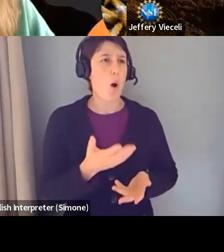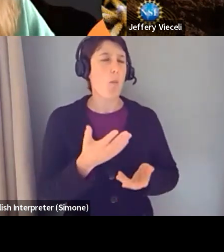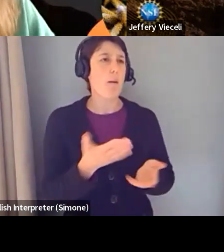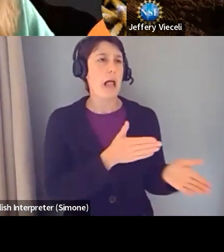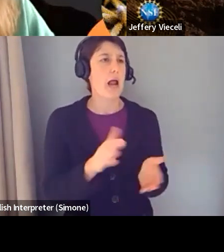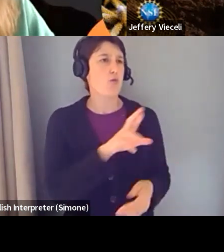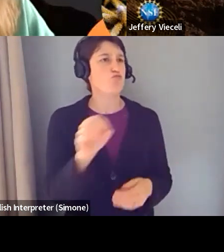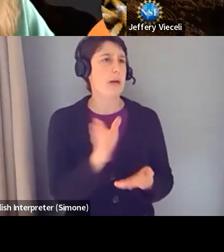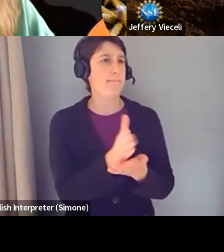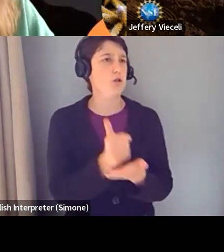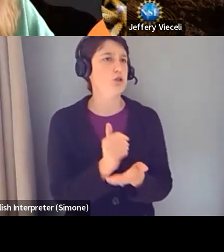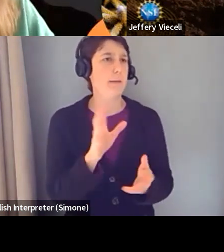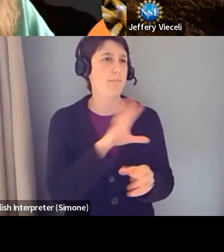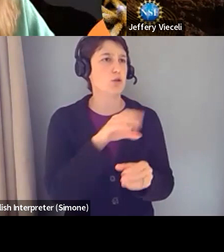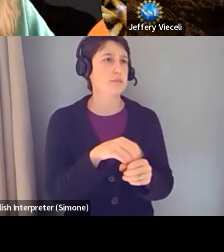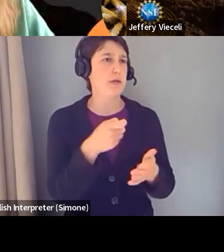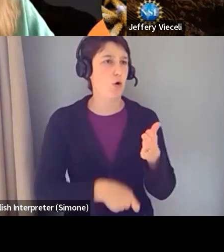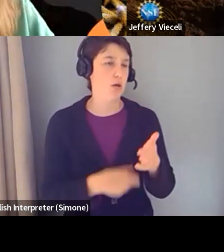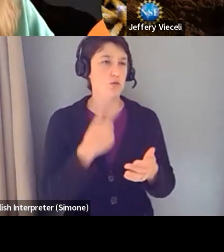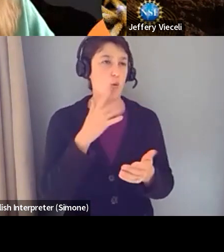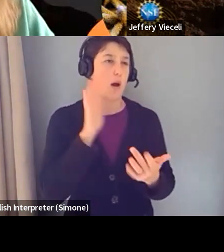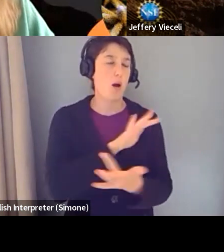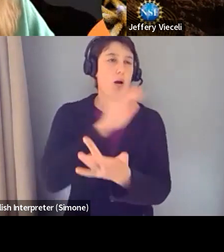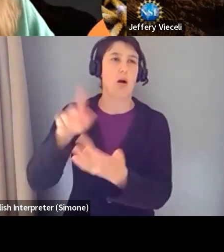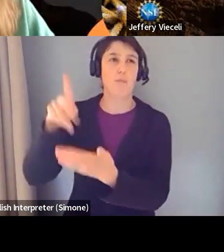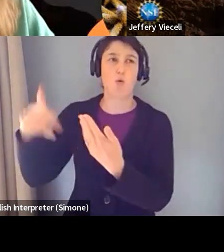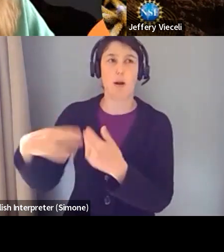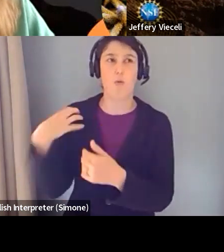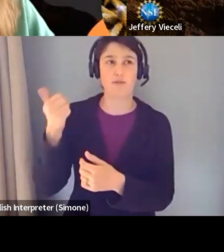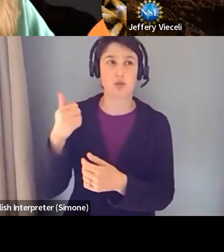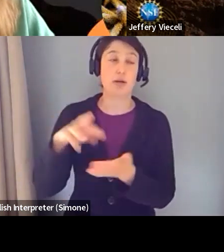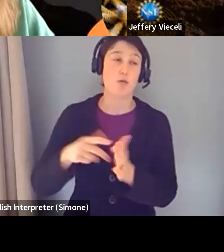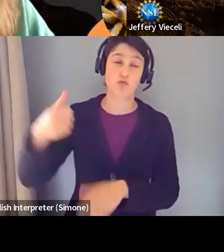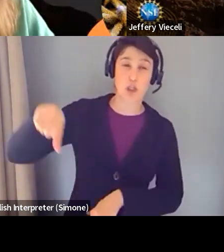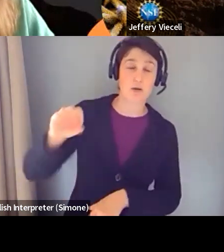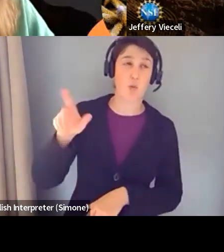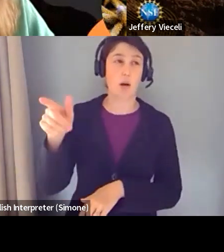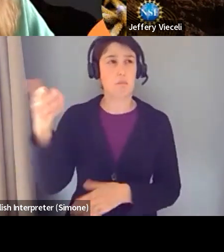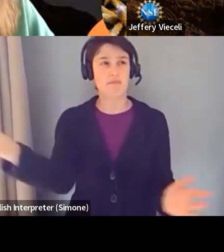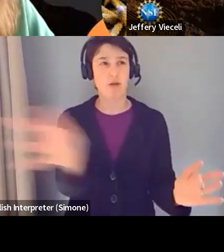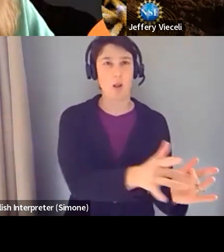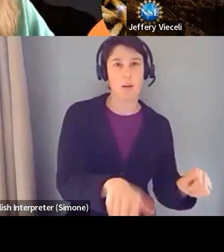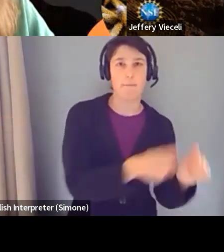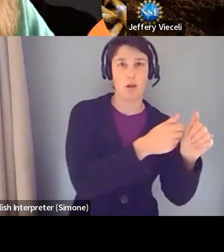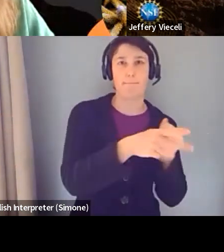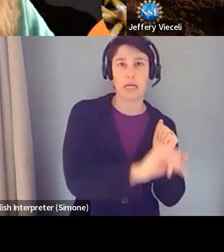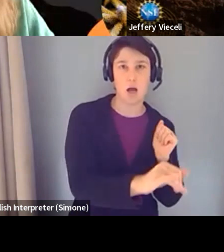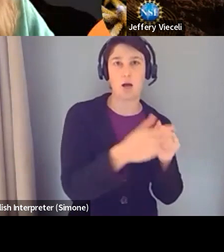So we will reach back out to a program officer, either reject that or have them, you know, follow up with the PI and grantee to clarify that cost.